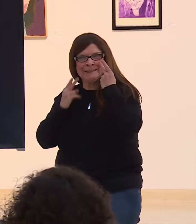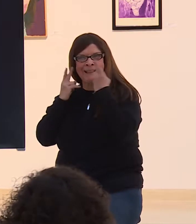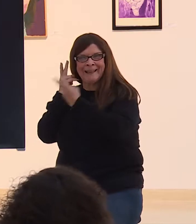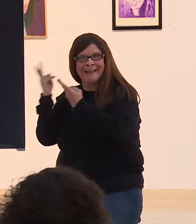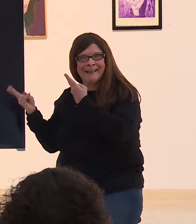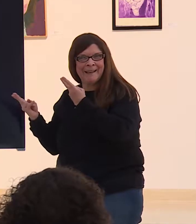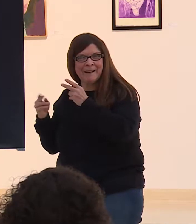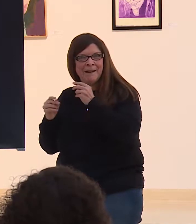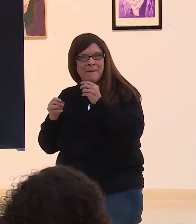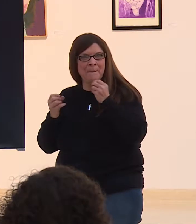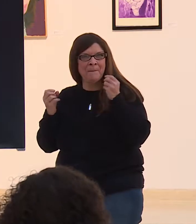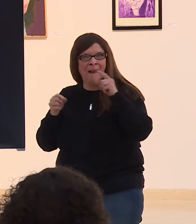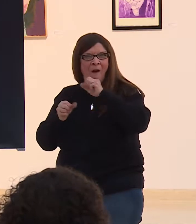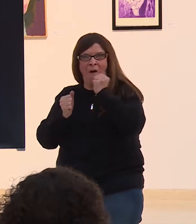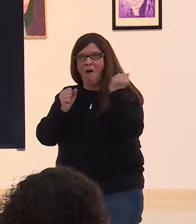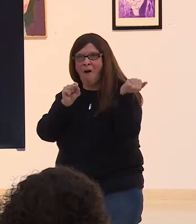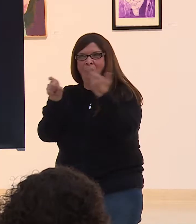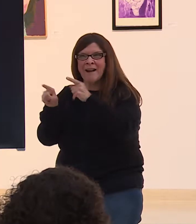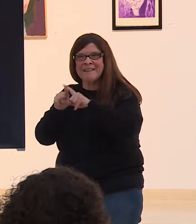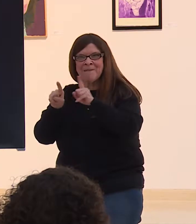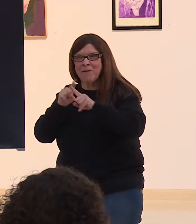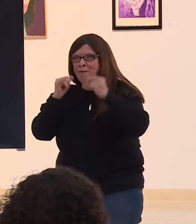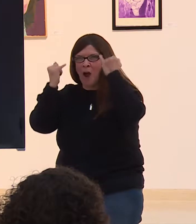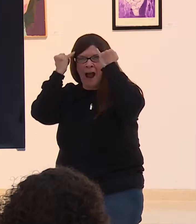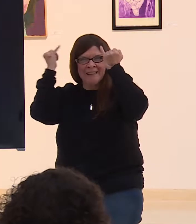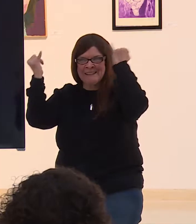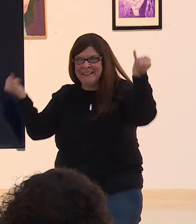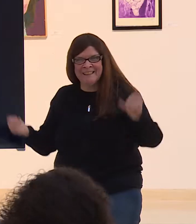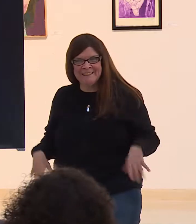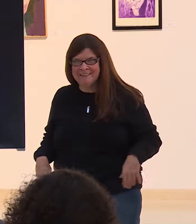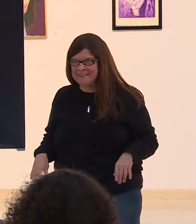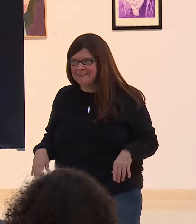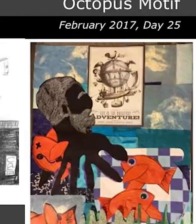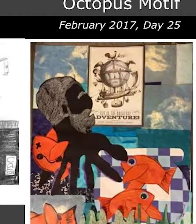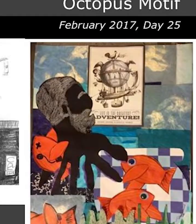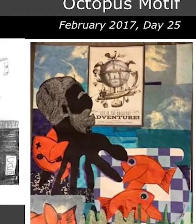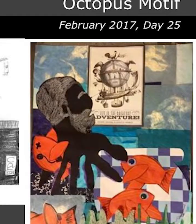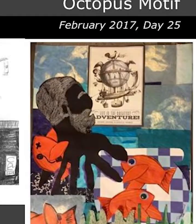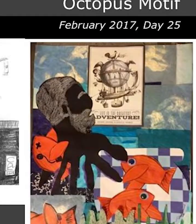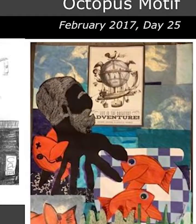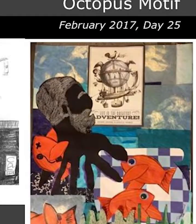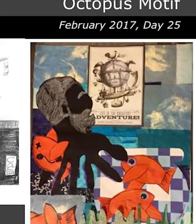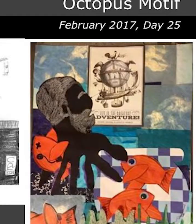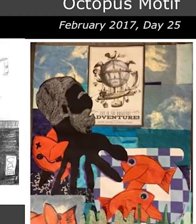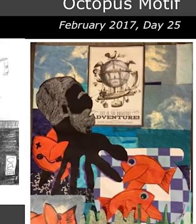It's really amazing to see all of the artists' different renditions.